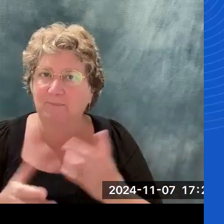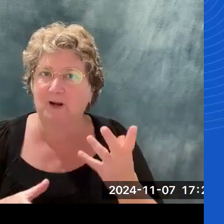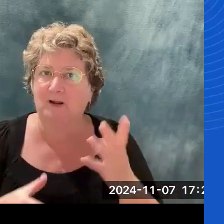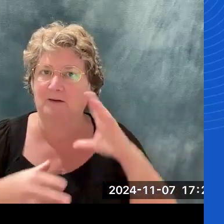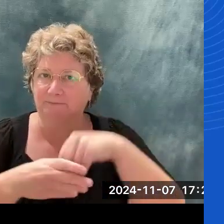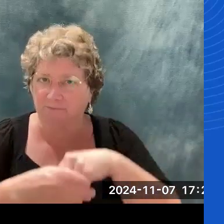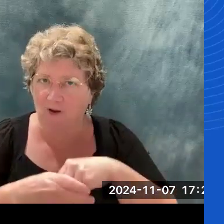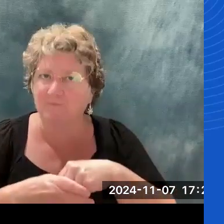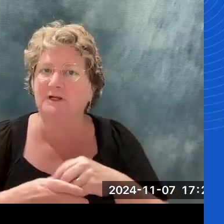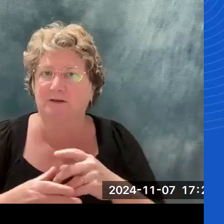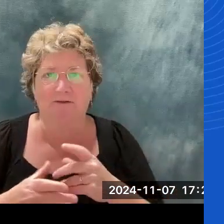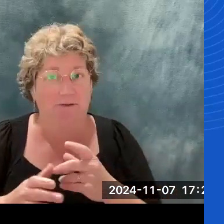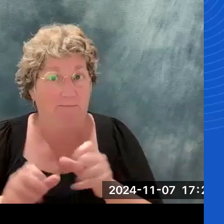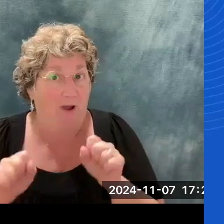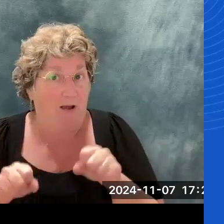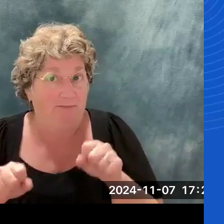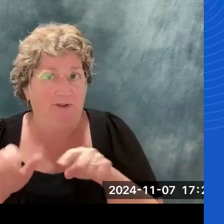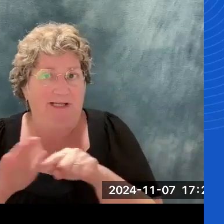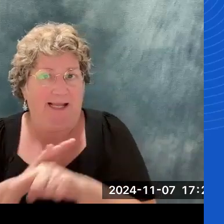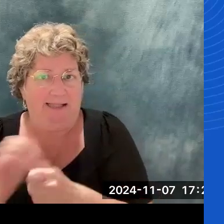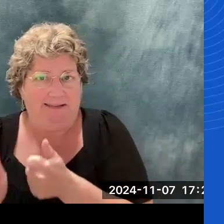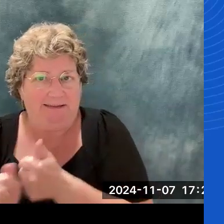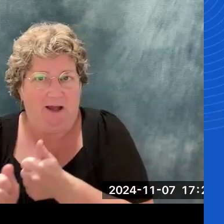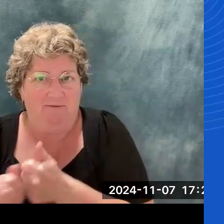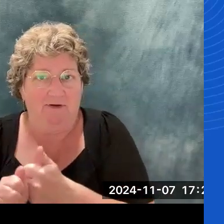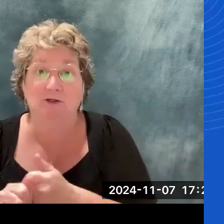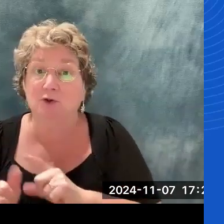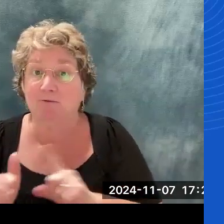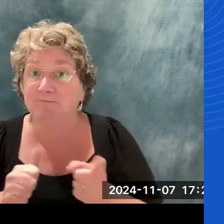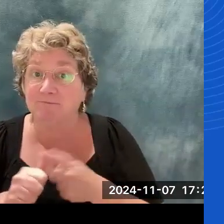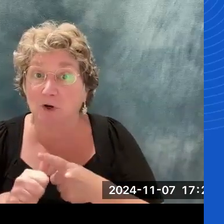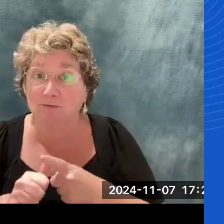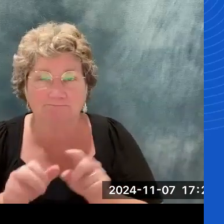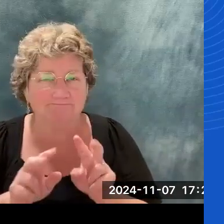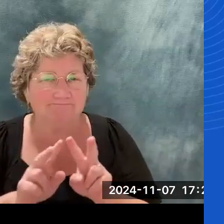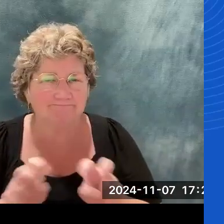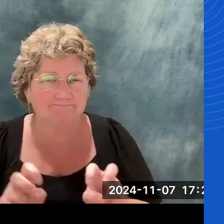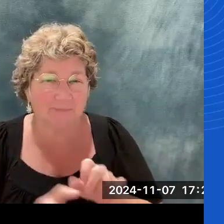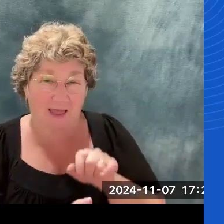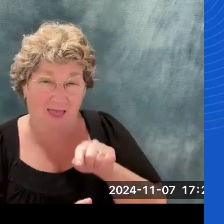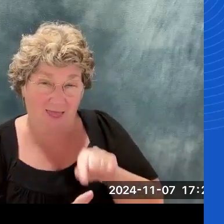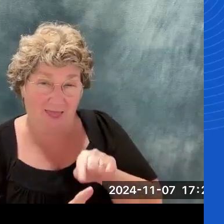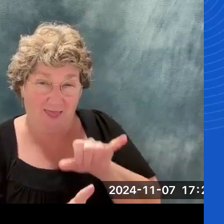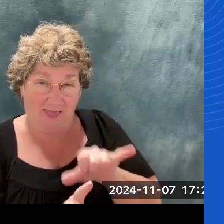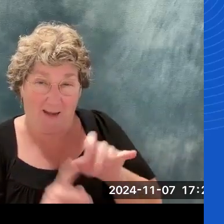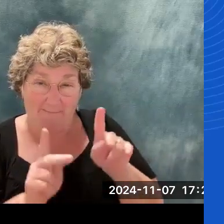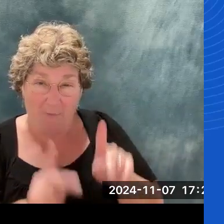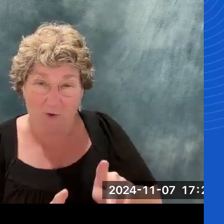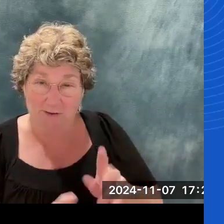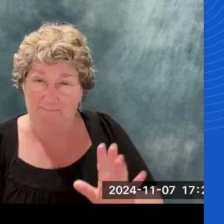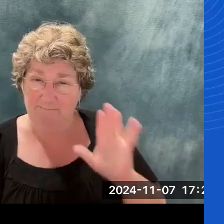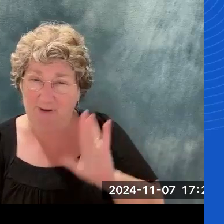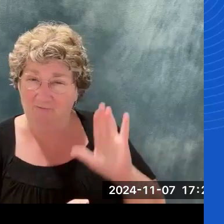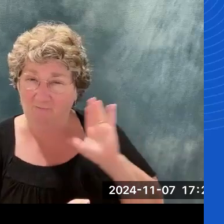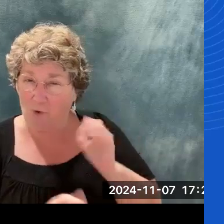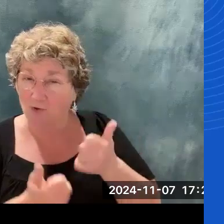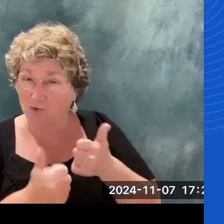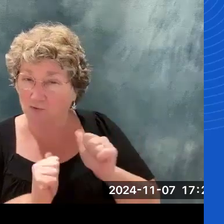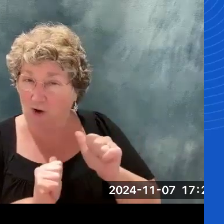a youth has had a history of any previous attempts. If they have, any history of previous attempts